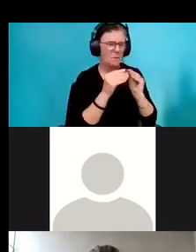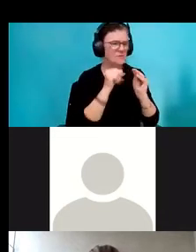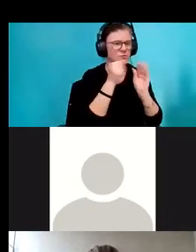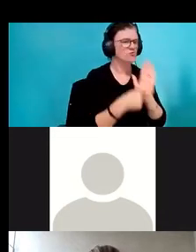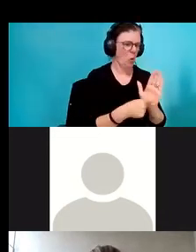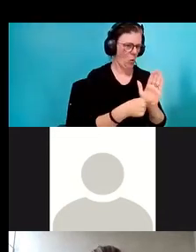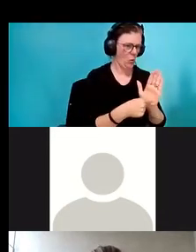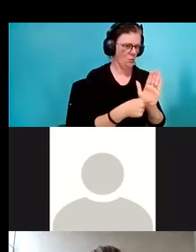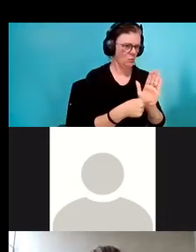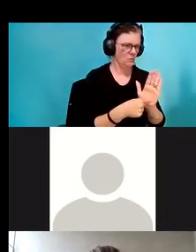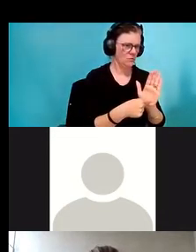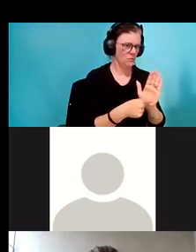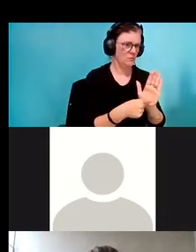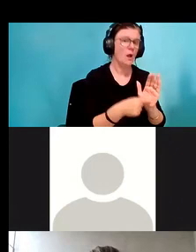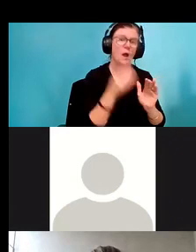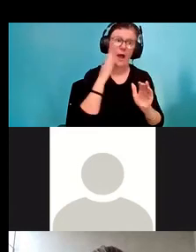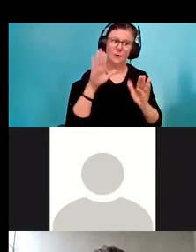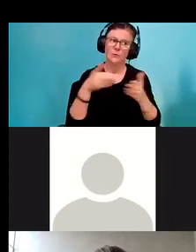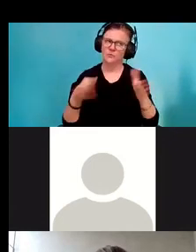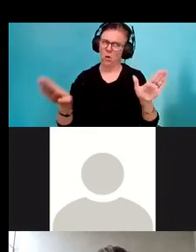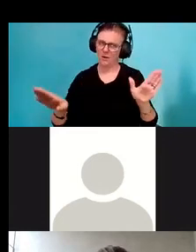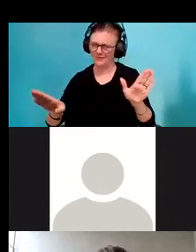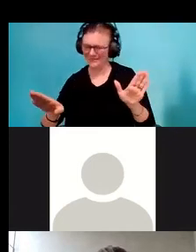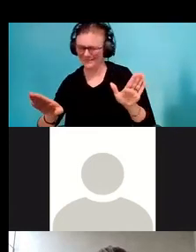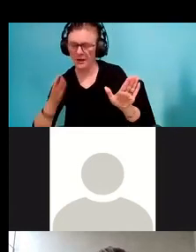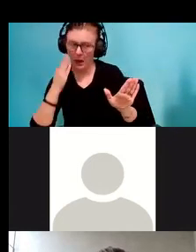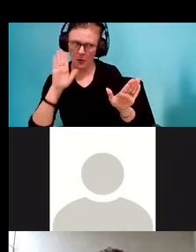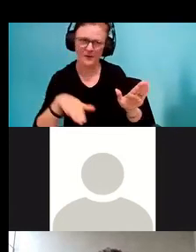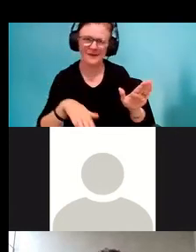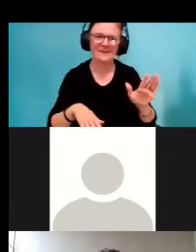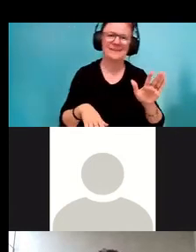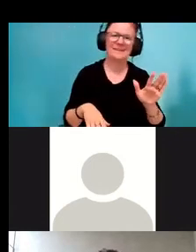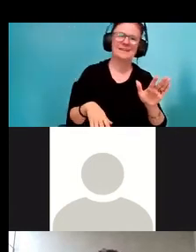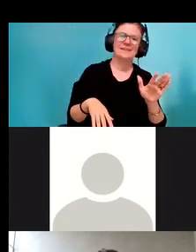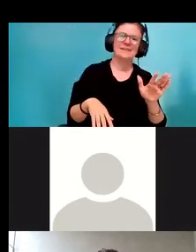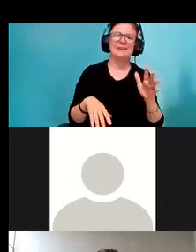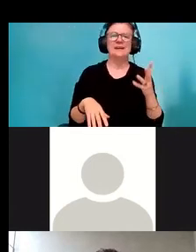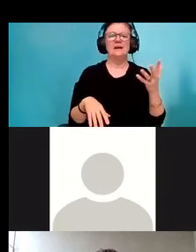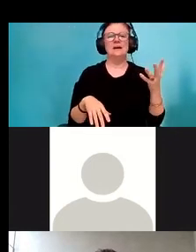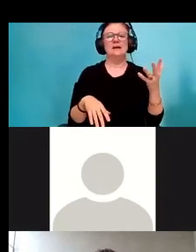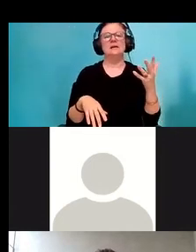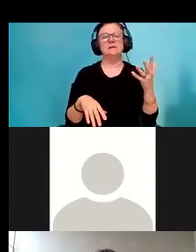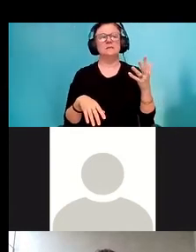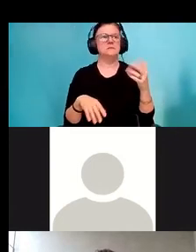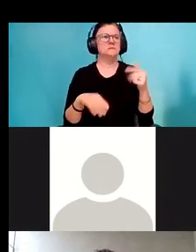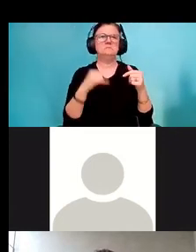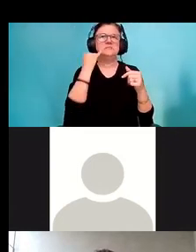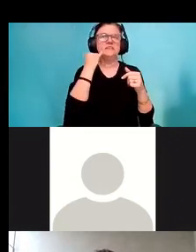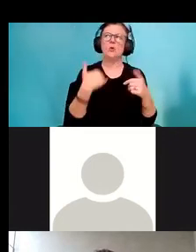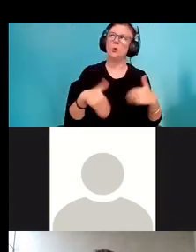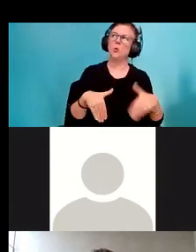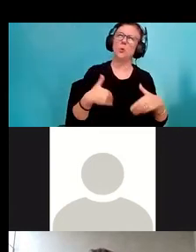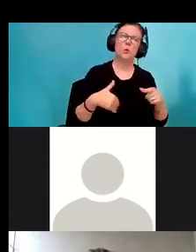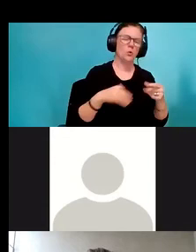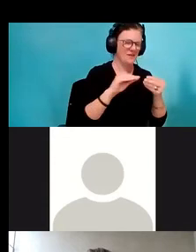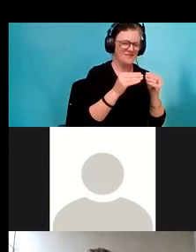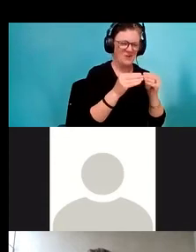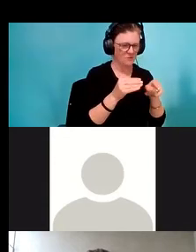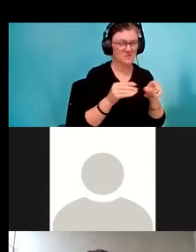Now that's a broad one and can be hard to navigate, but whatever top of mind comes to you is where you should start.